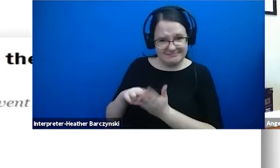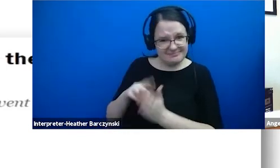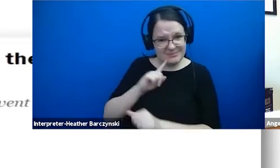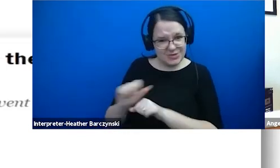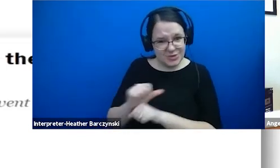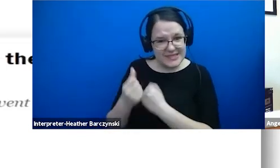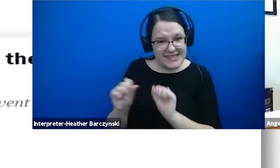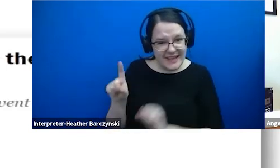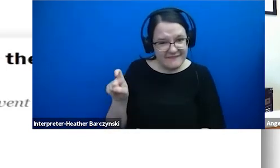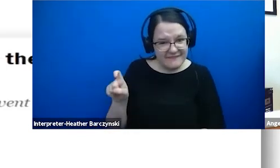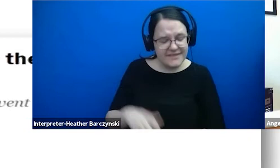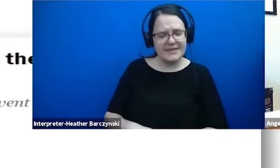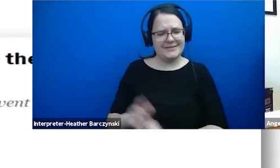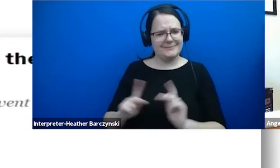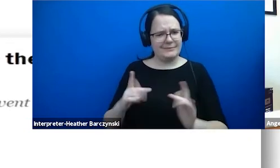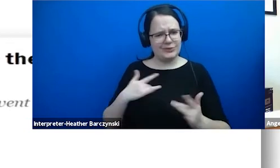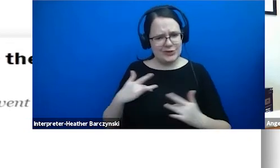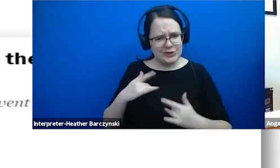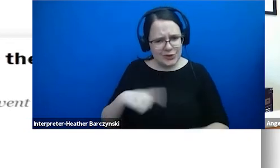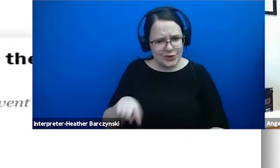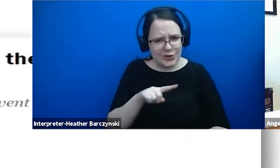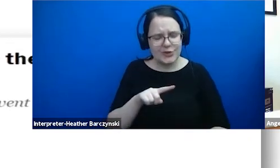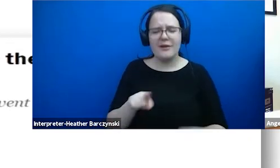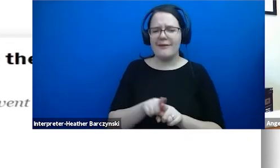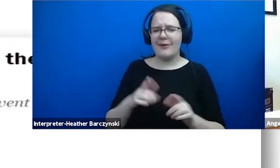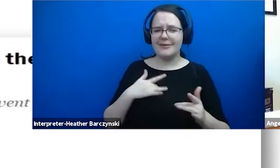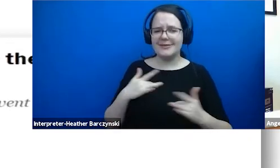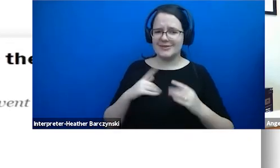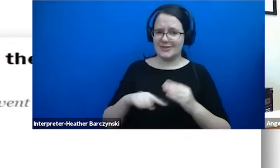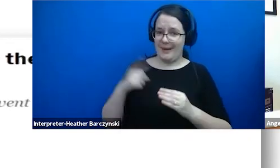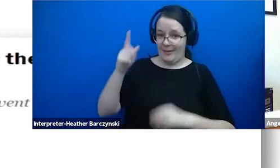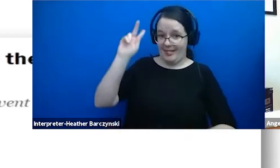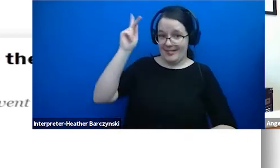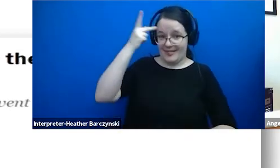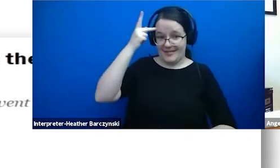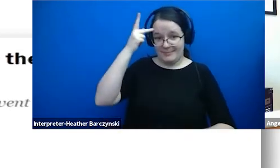and there were also concerns about how changes in the political administration might have